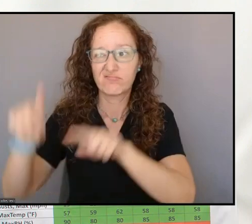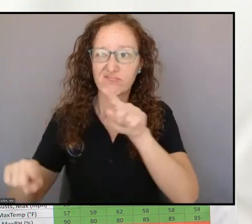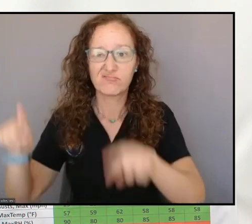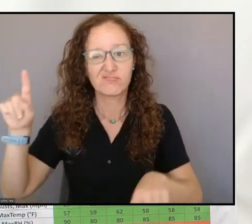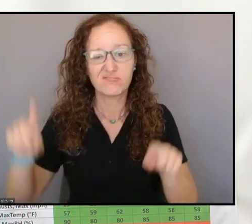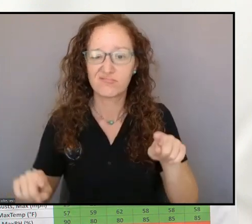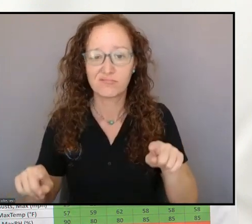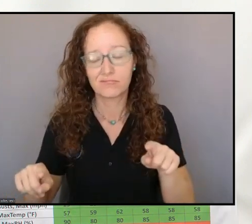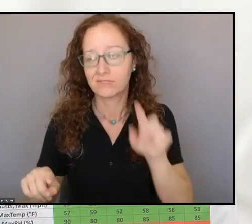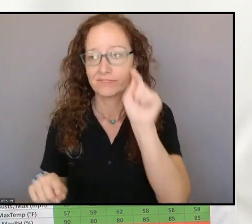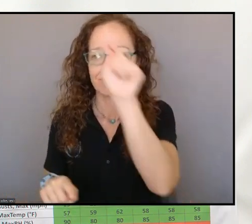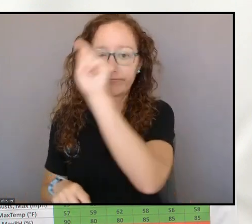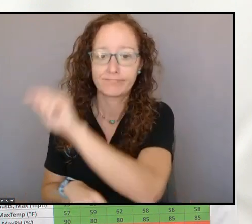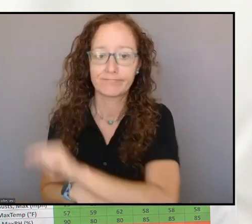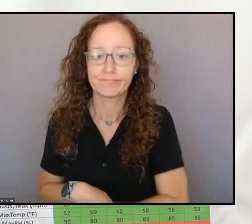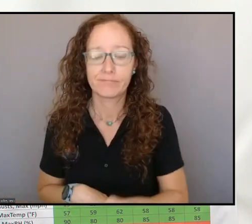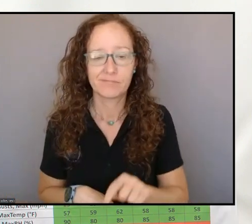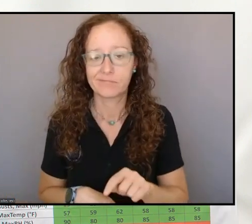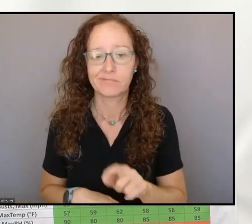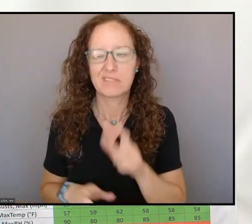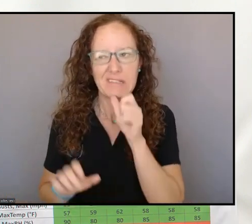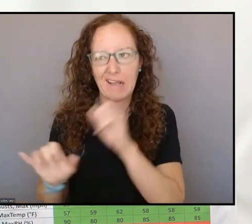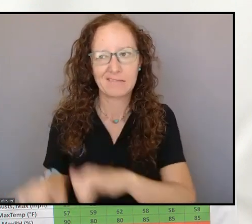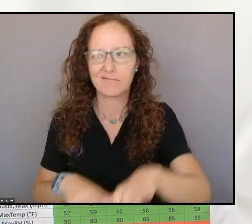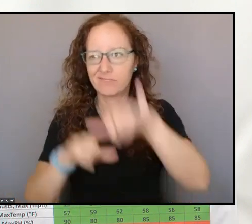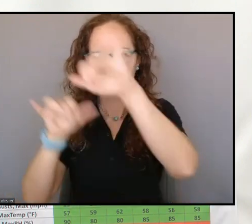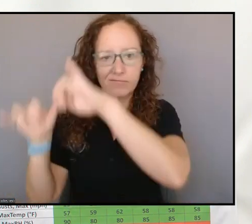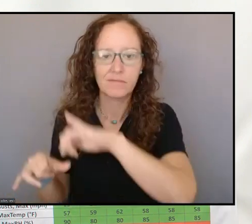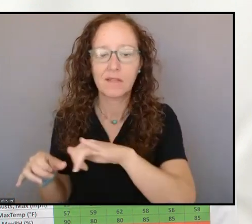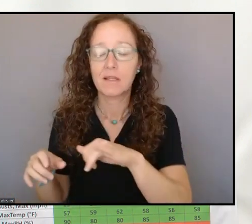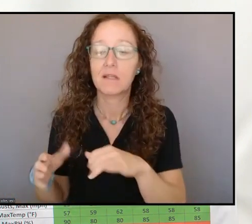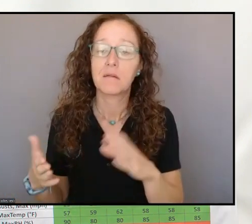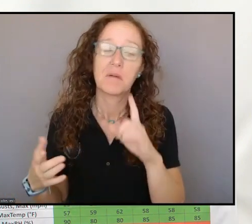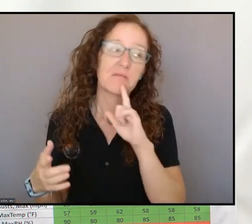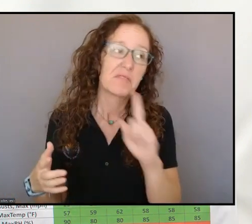around 1/4 of an inch to some places saw up to maybe a